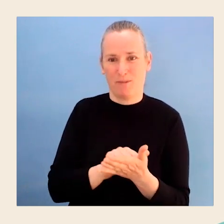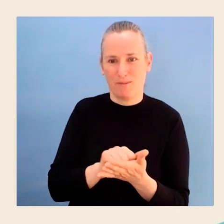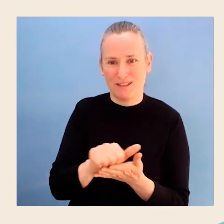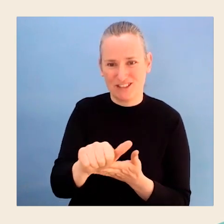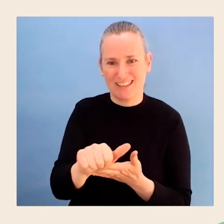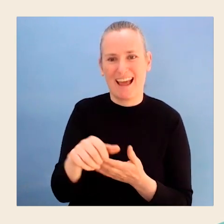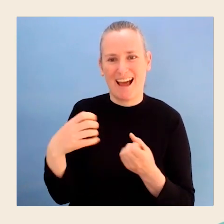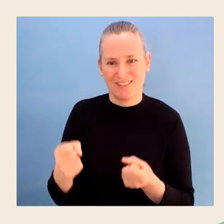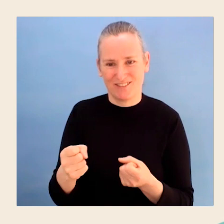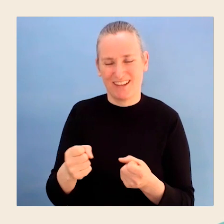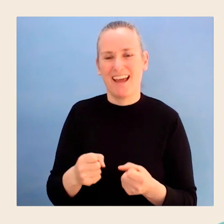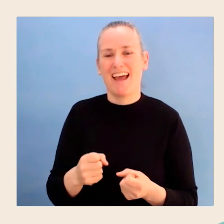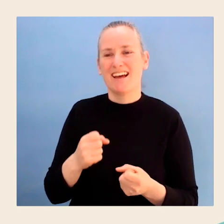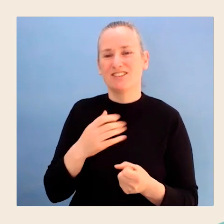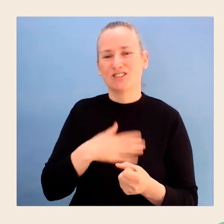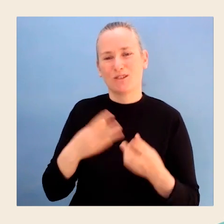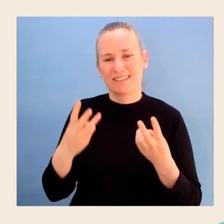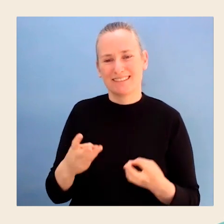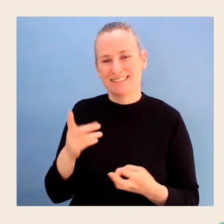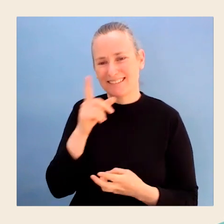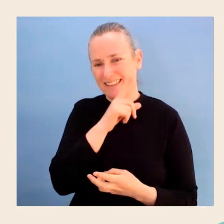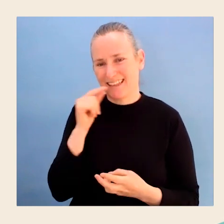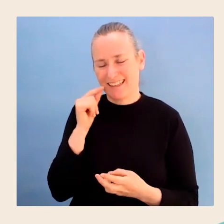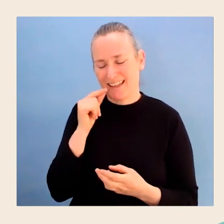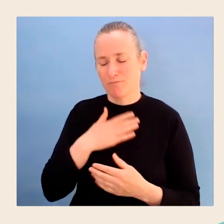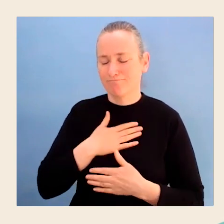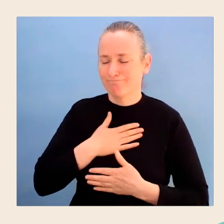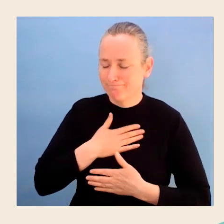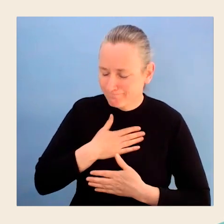And I just wanted to say how thankful I am